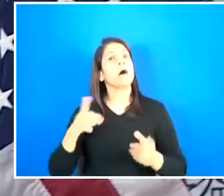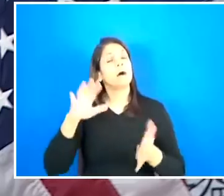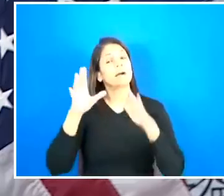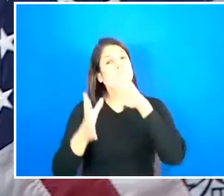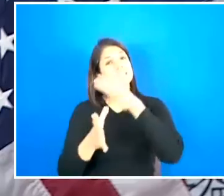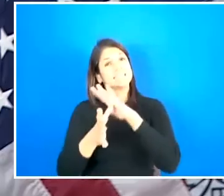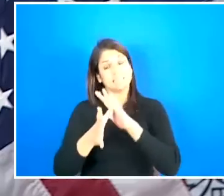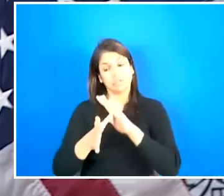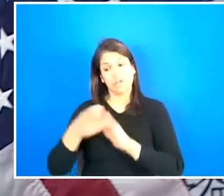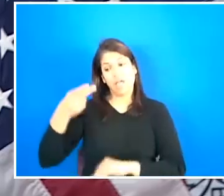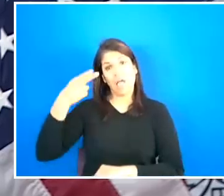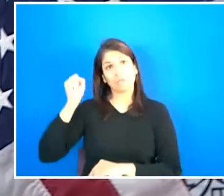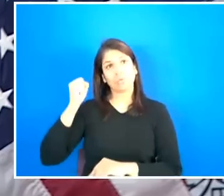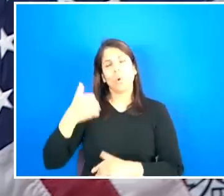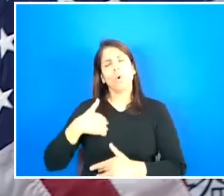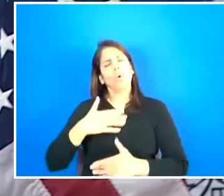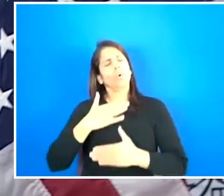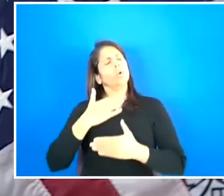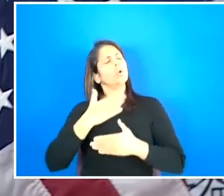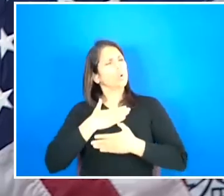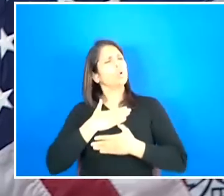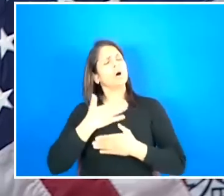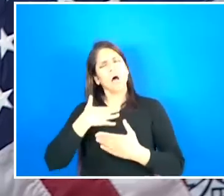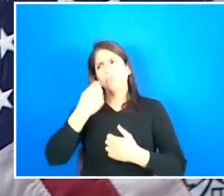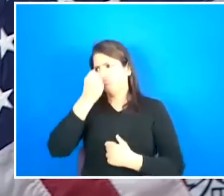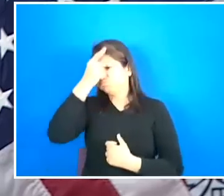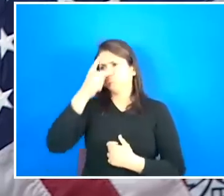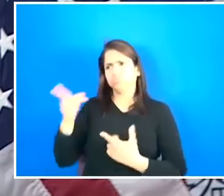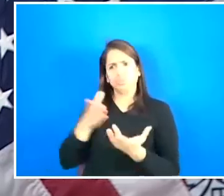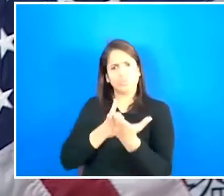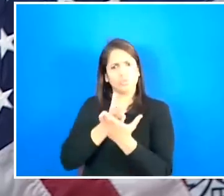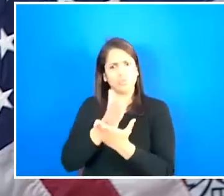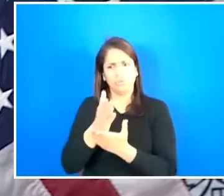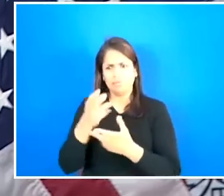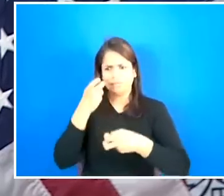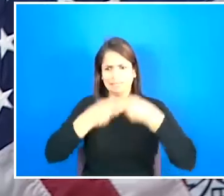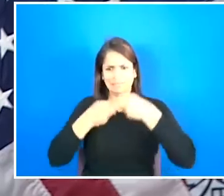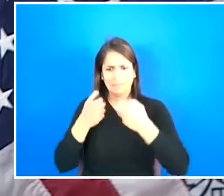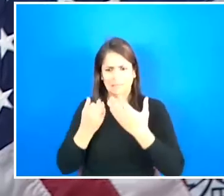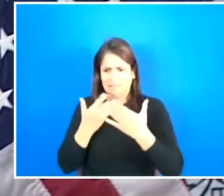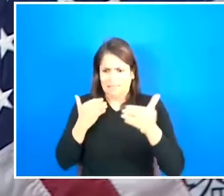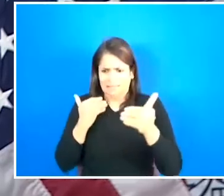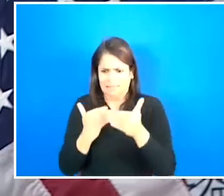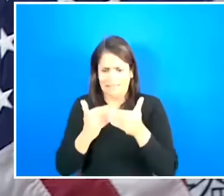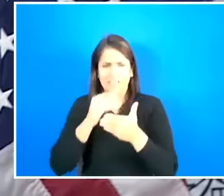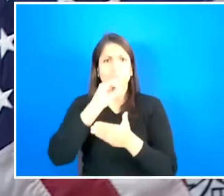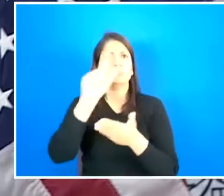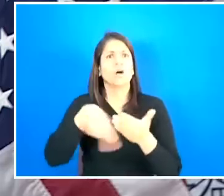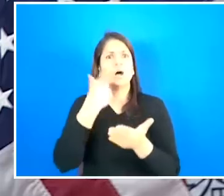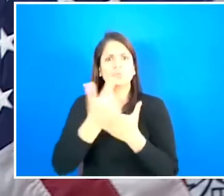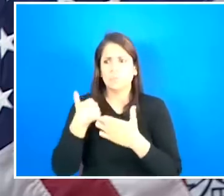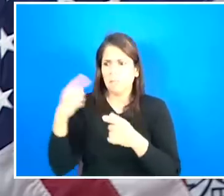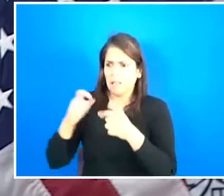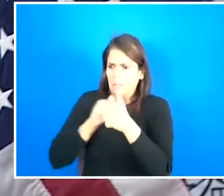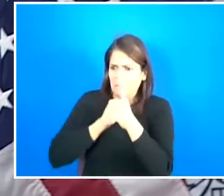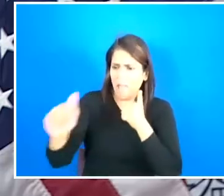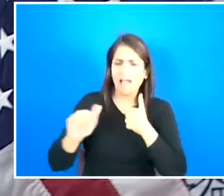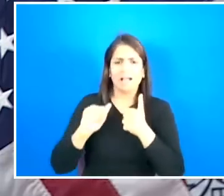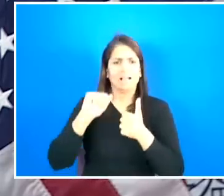SOMEHOW MIEDSS WTHA AIF DFICULT MOMENT THIS IS. I THINK THEY ARE, YOU KNOW, THEY HATE BEING COOPED UP AT HOME, I